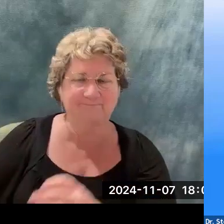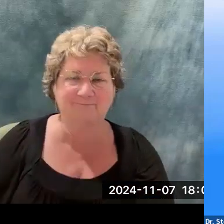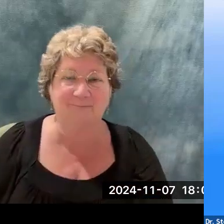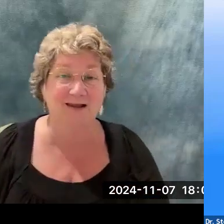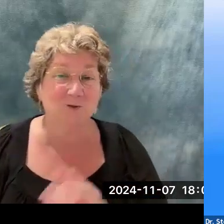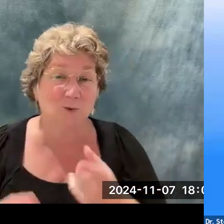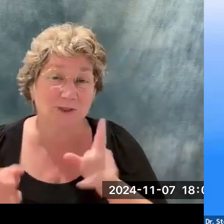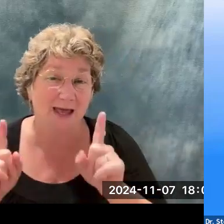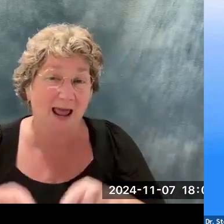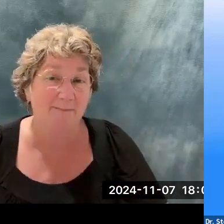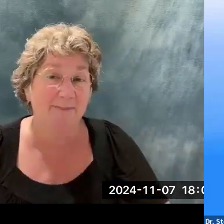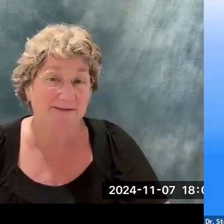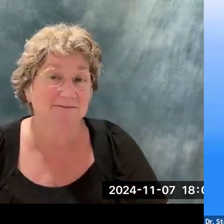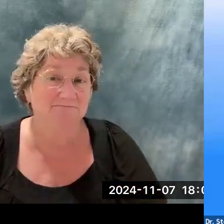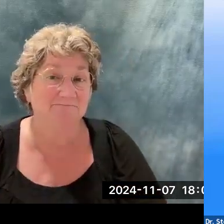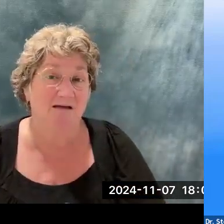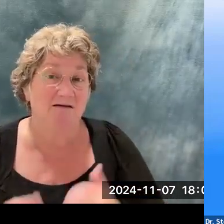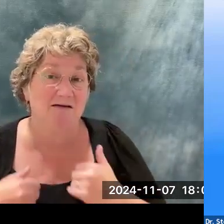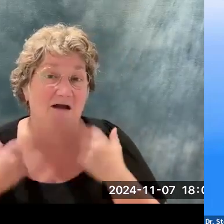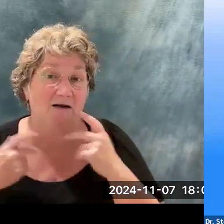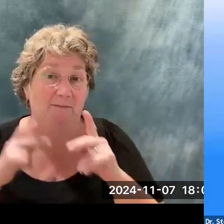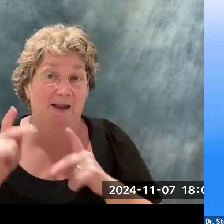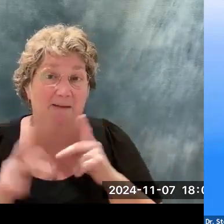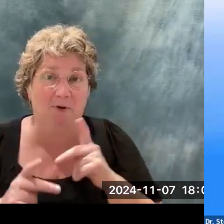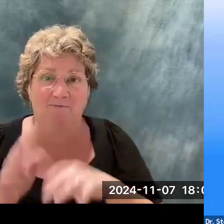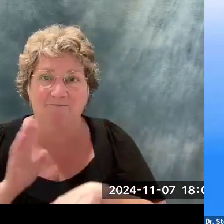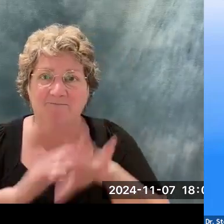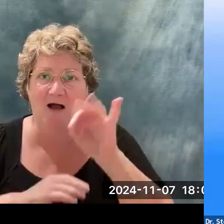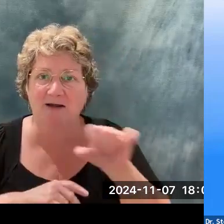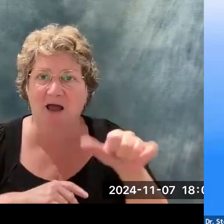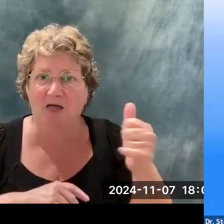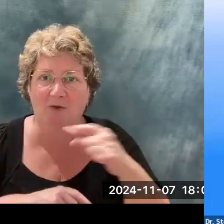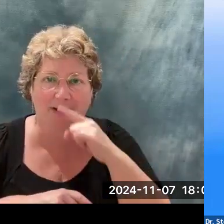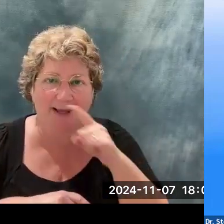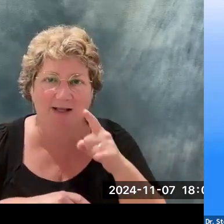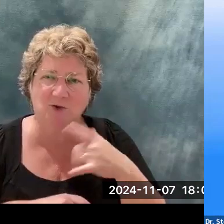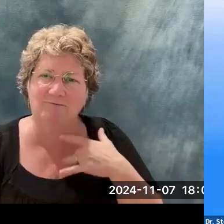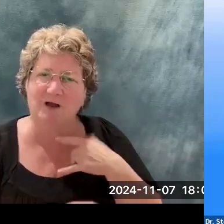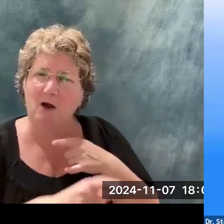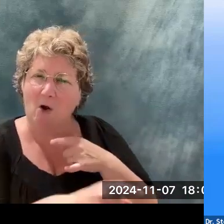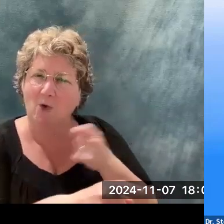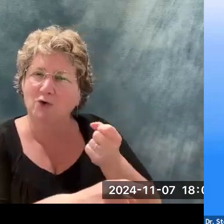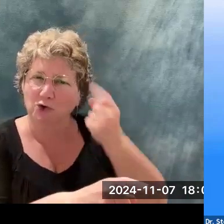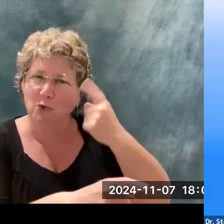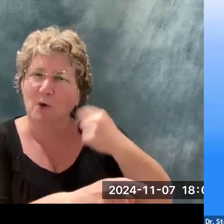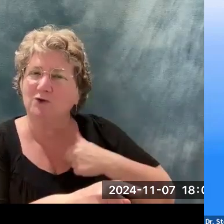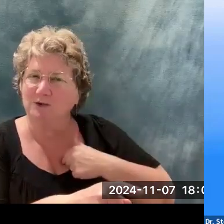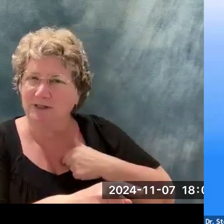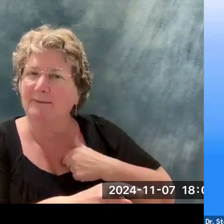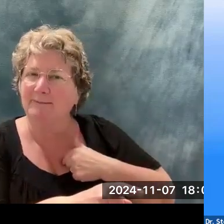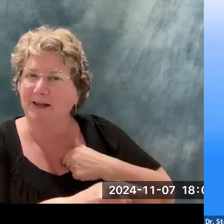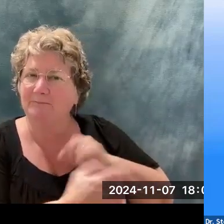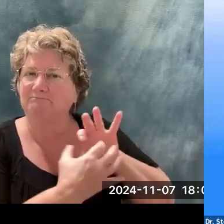other kids who might understand what they're going through, right? Who they feel like they're connected to on something. May not always be